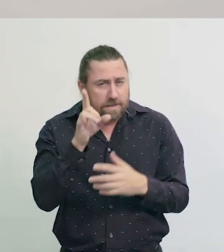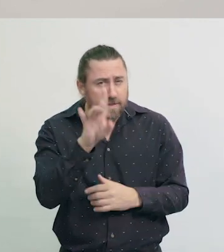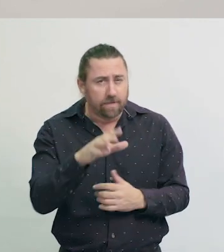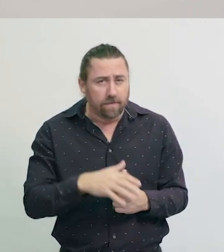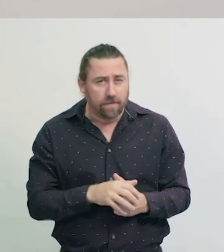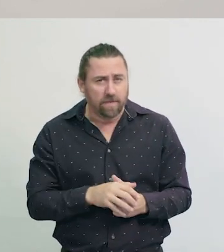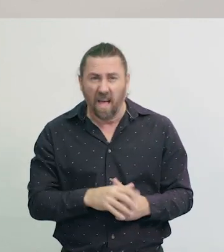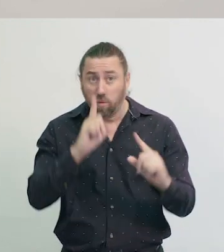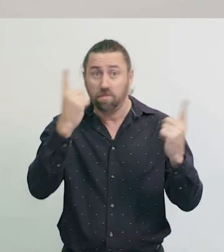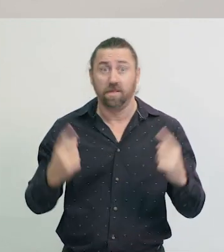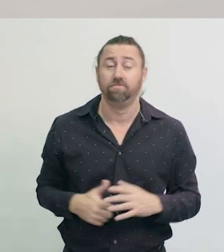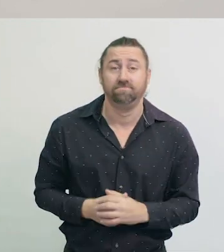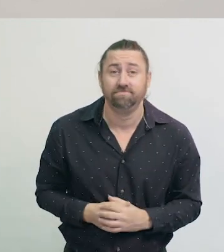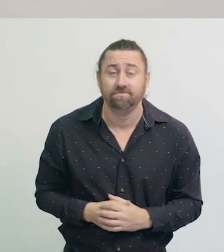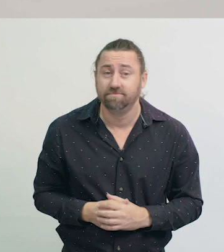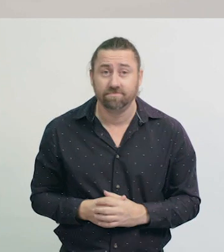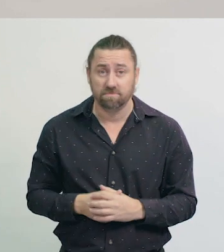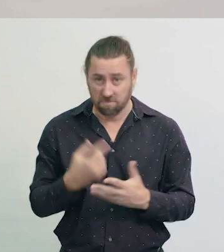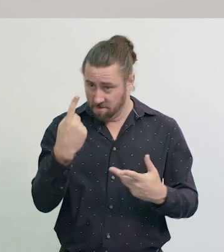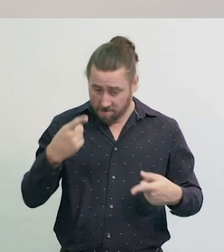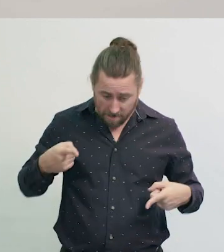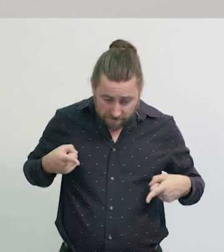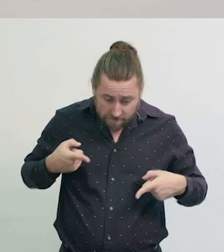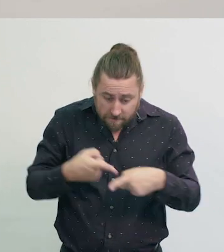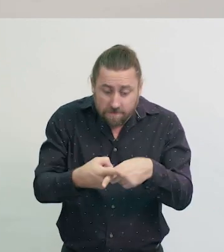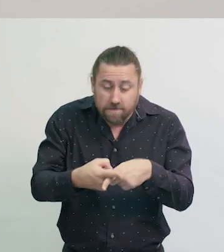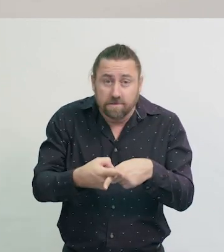It's impossible, isn't it? With just two intersecting lines,